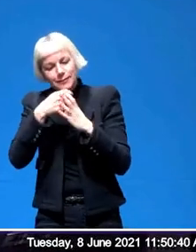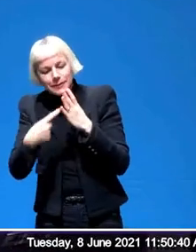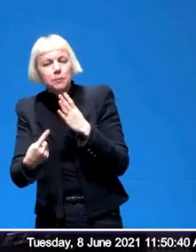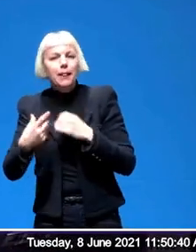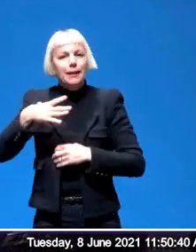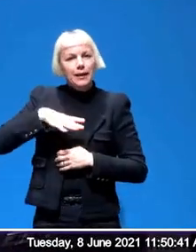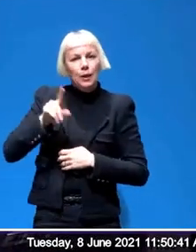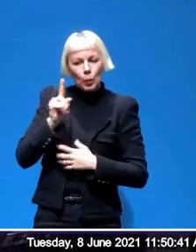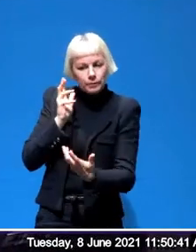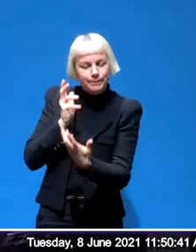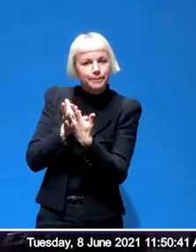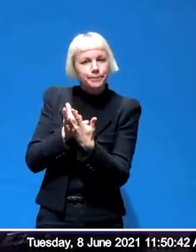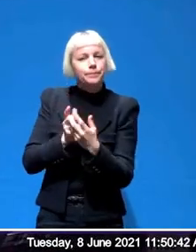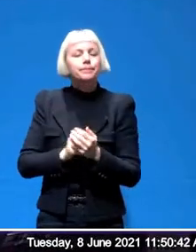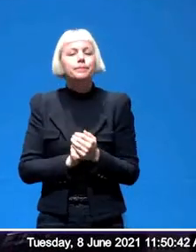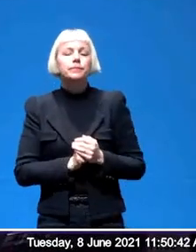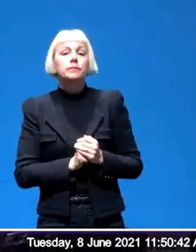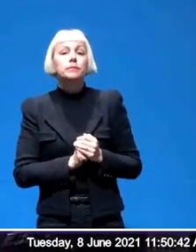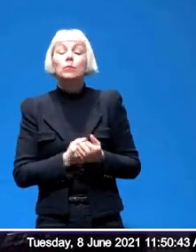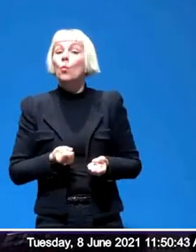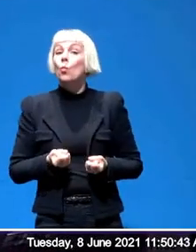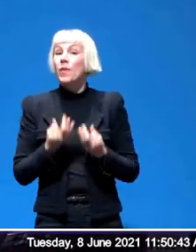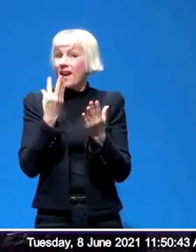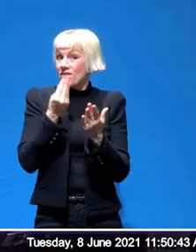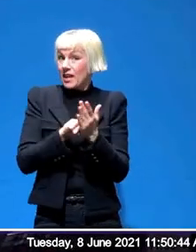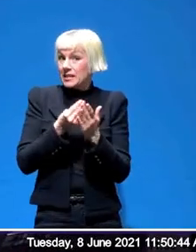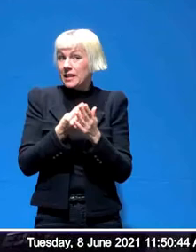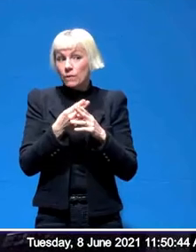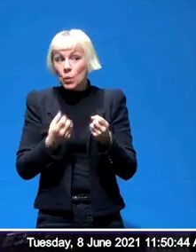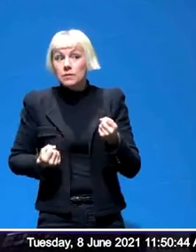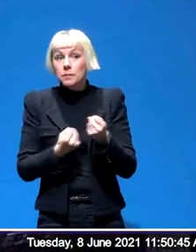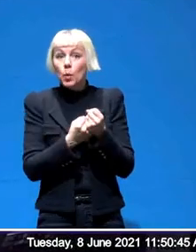Without funding for support during the week, home modifications and additional